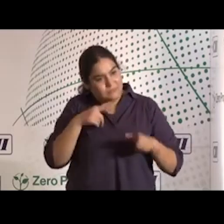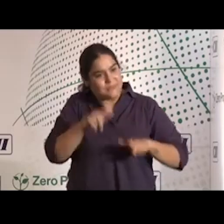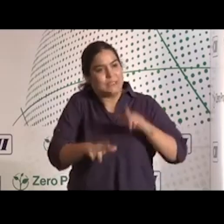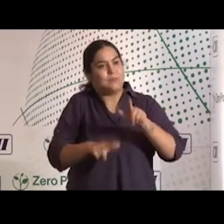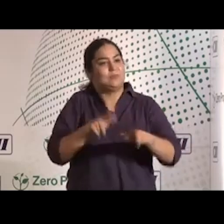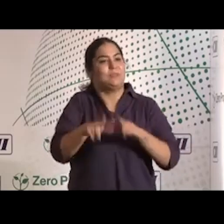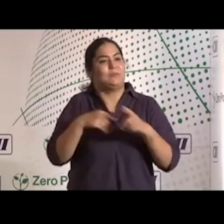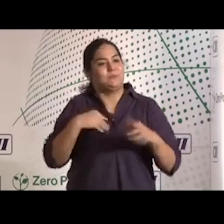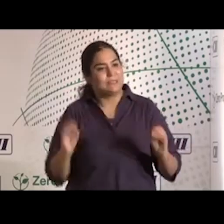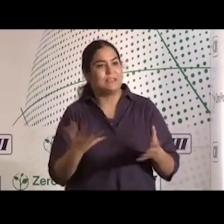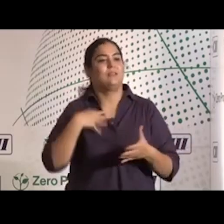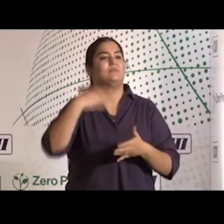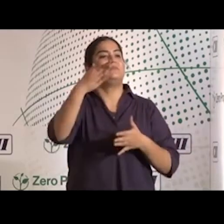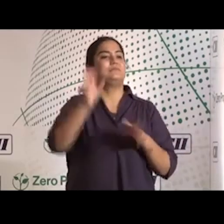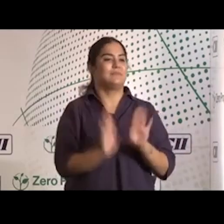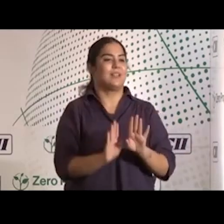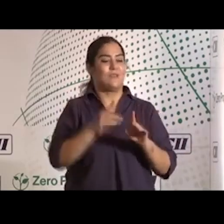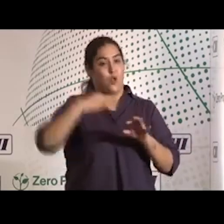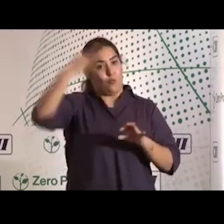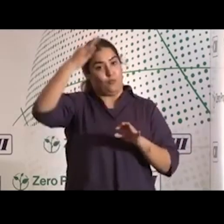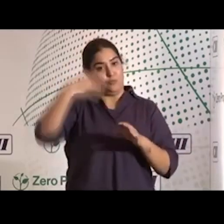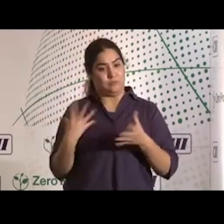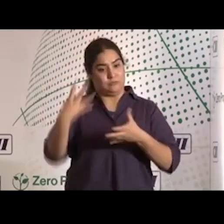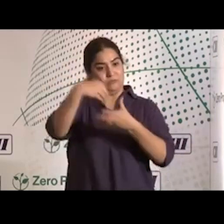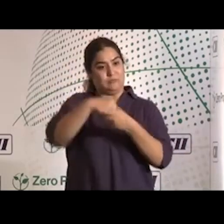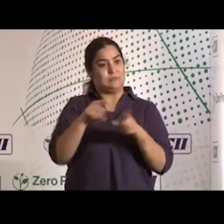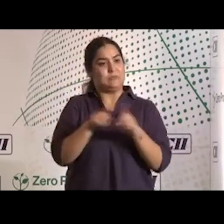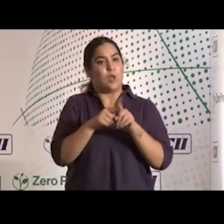We are working hard on getting more inclusive every year,